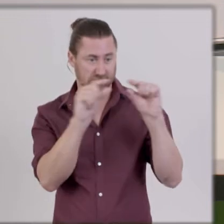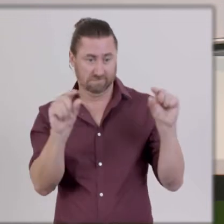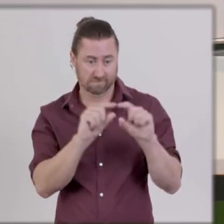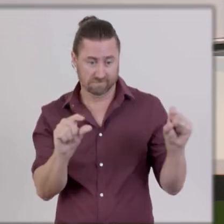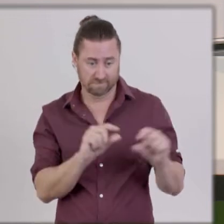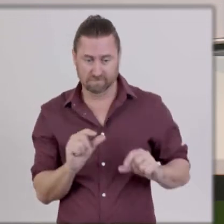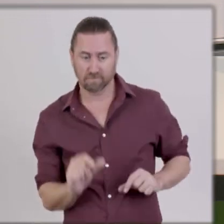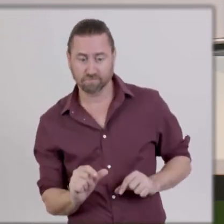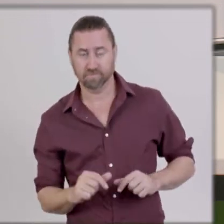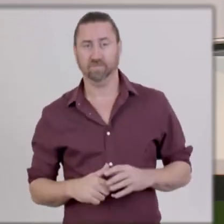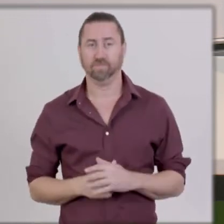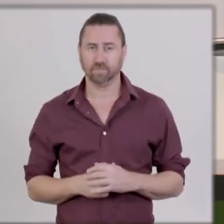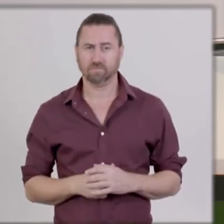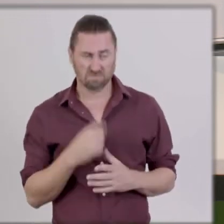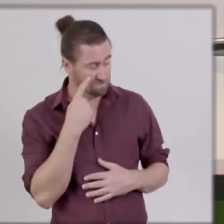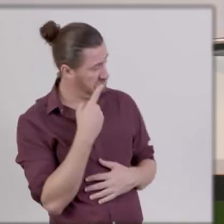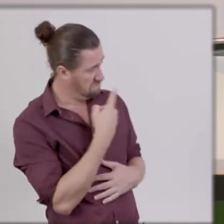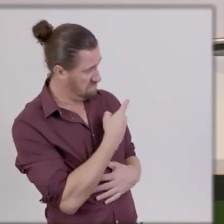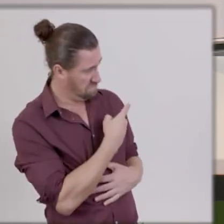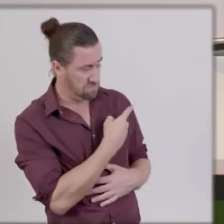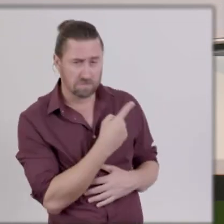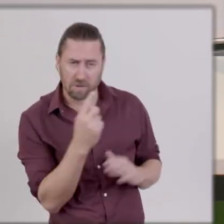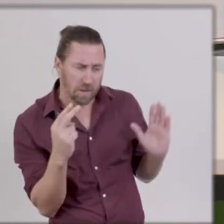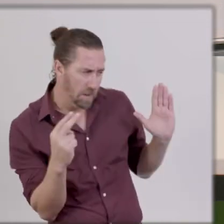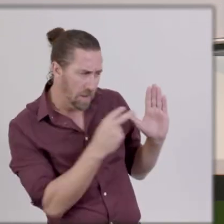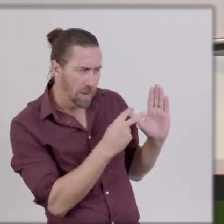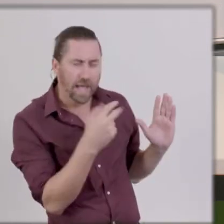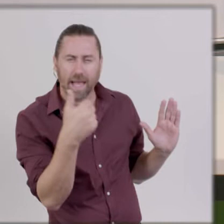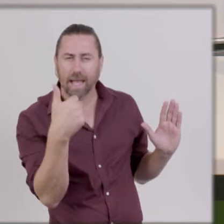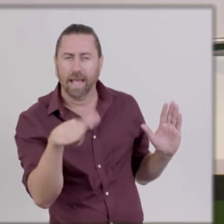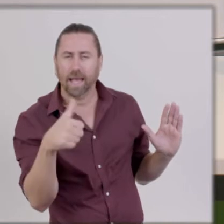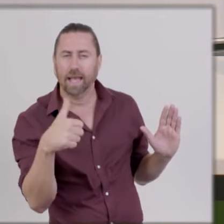This number line demonstrates this problem. If you look closely at it, you can see.